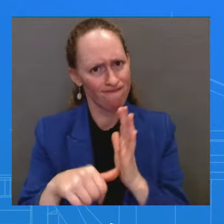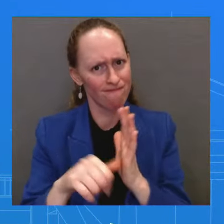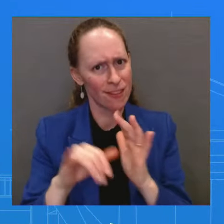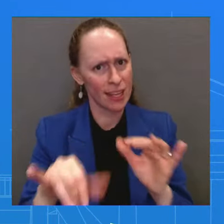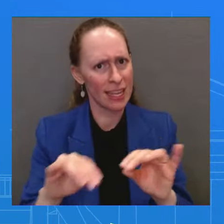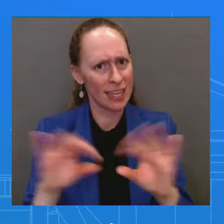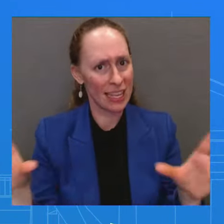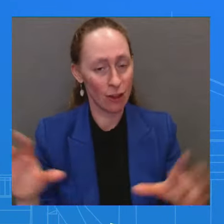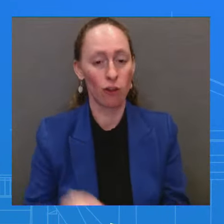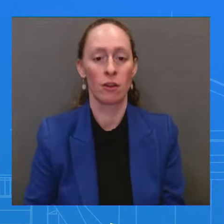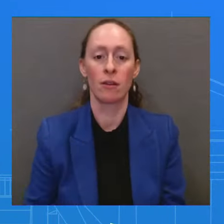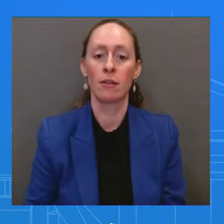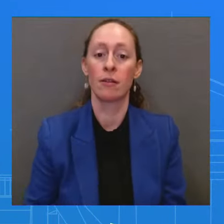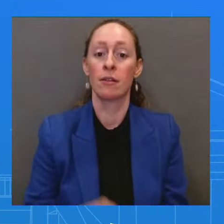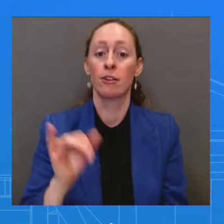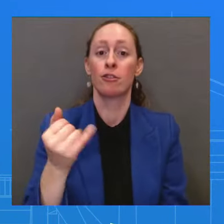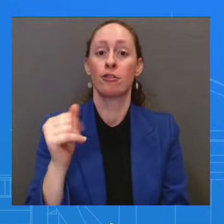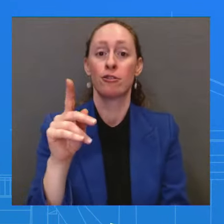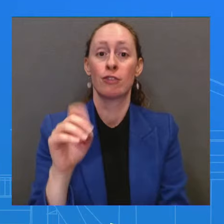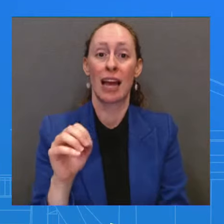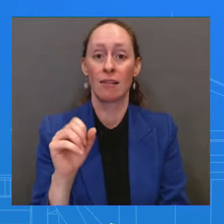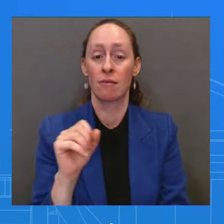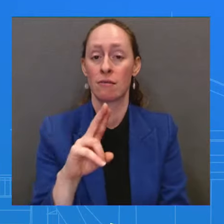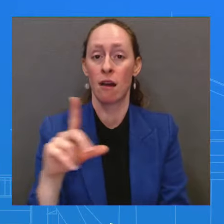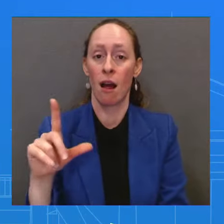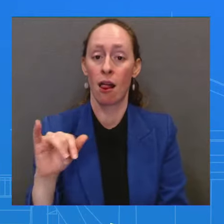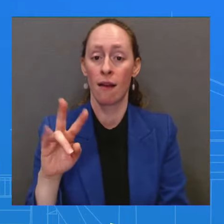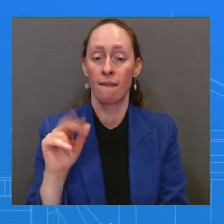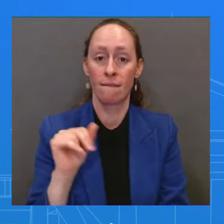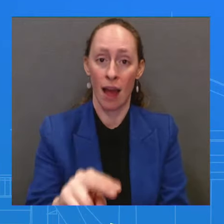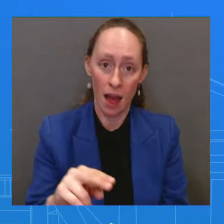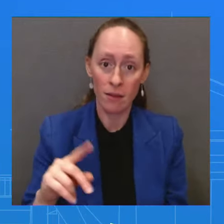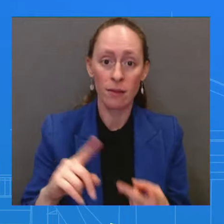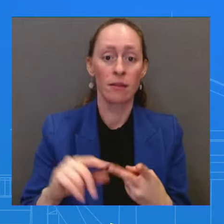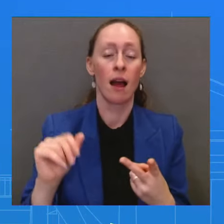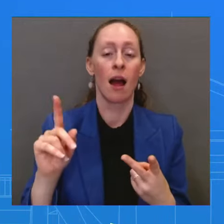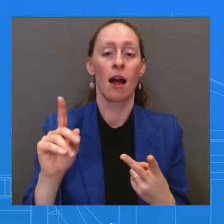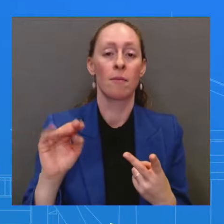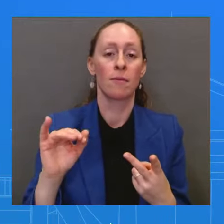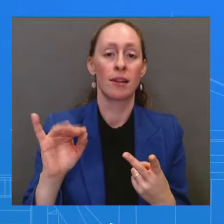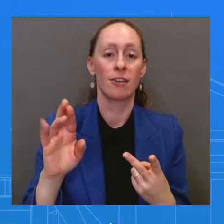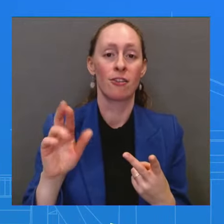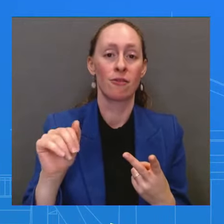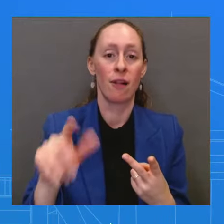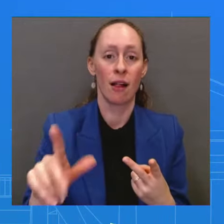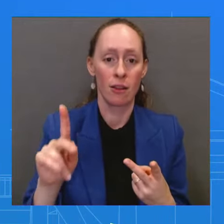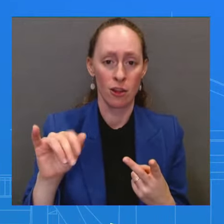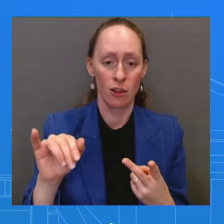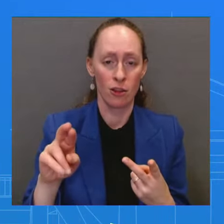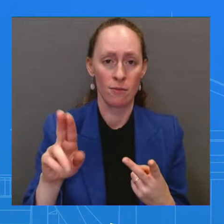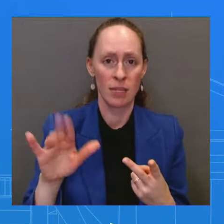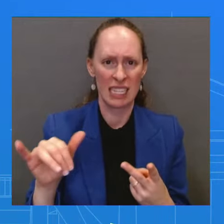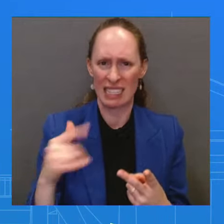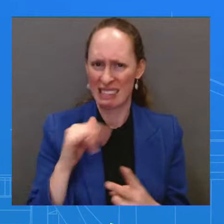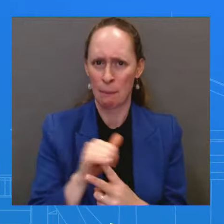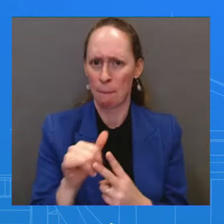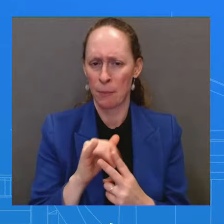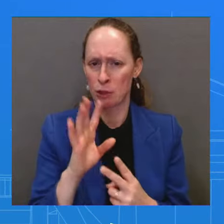We heard that from the Admiral. It is important. It is important that we continue to help Ukraine. And so, we've always made that clear.